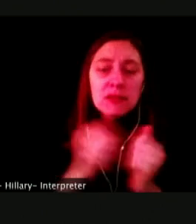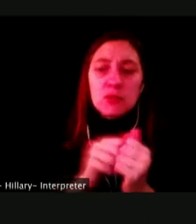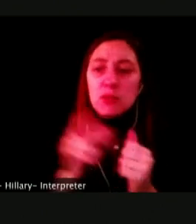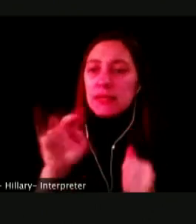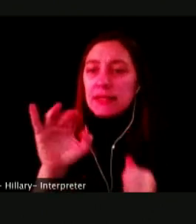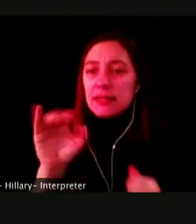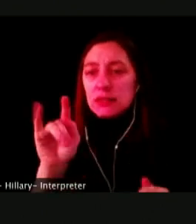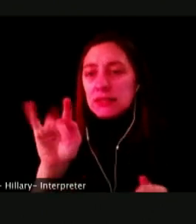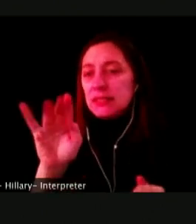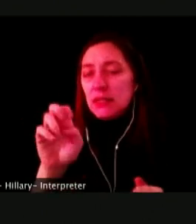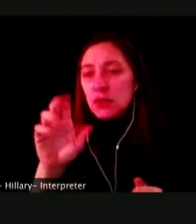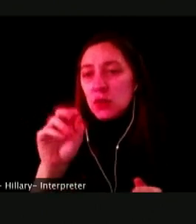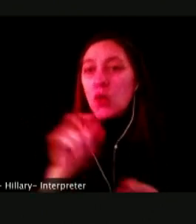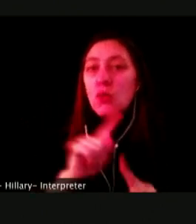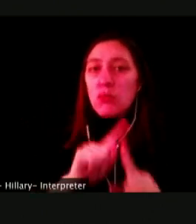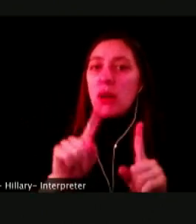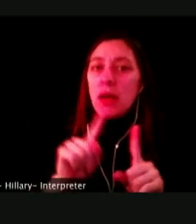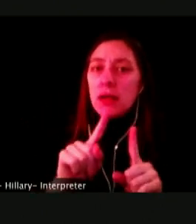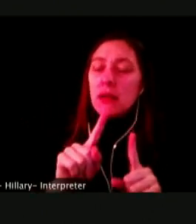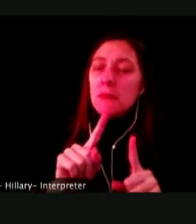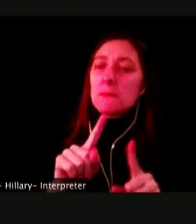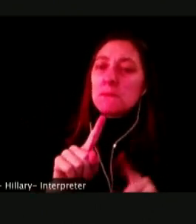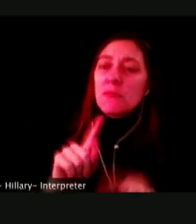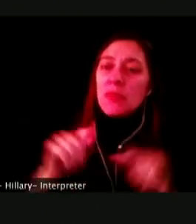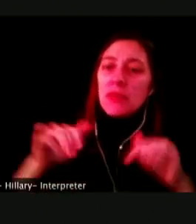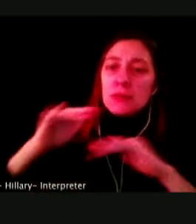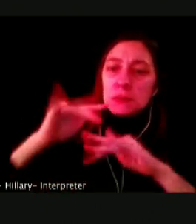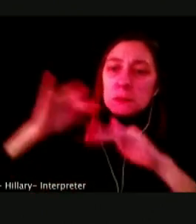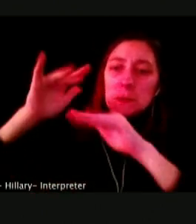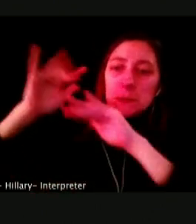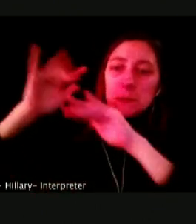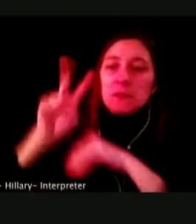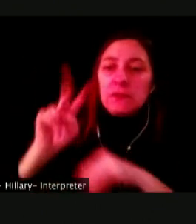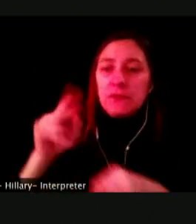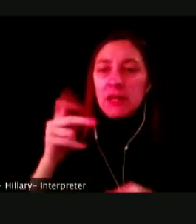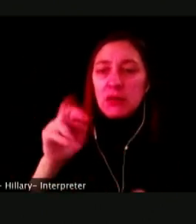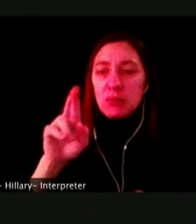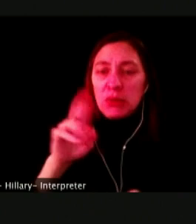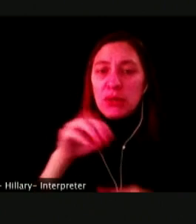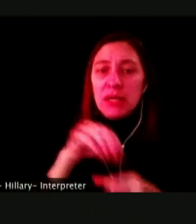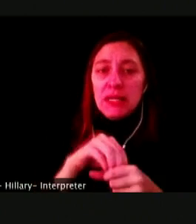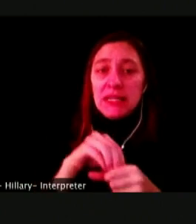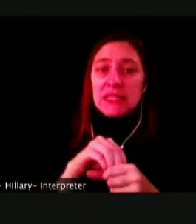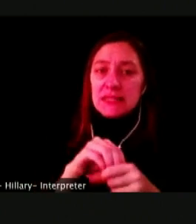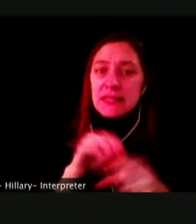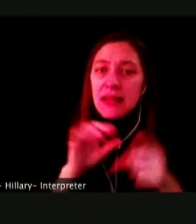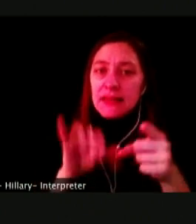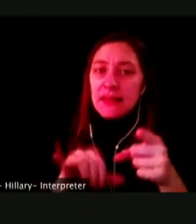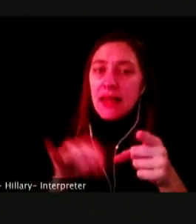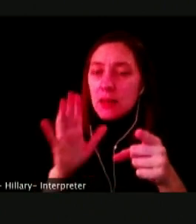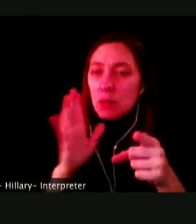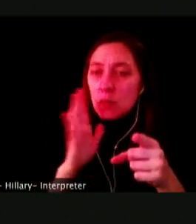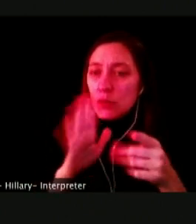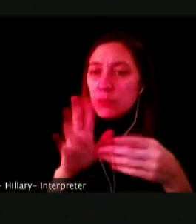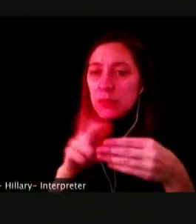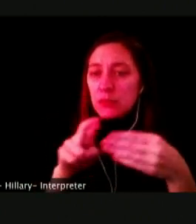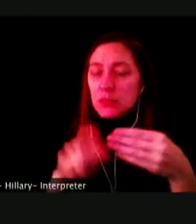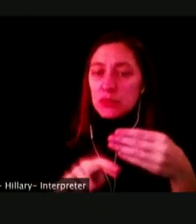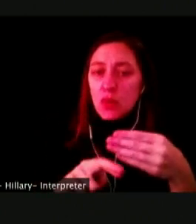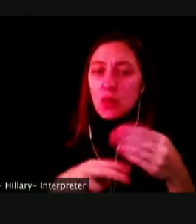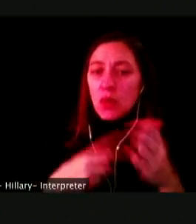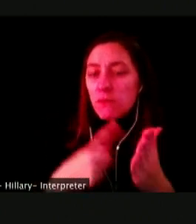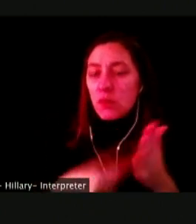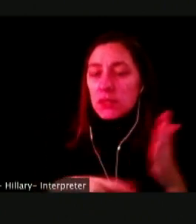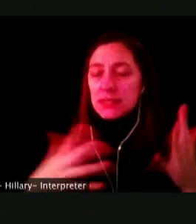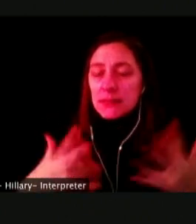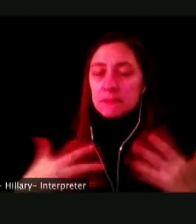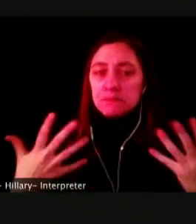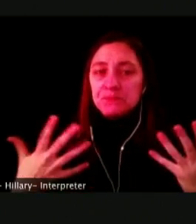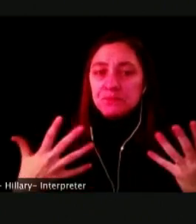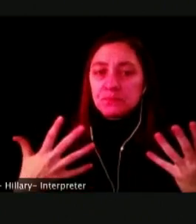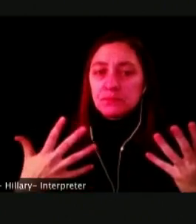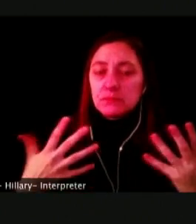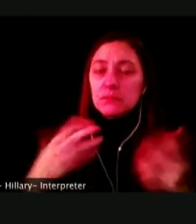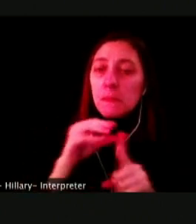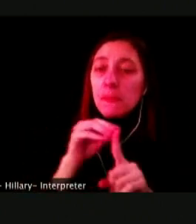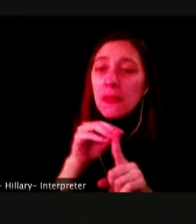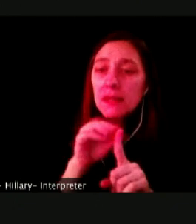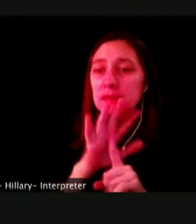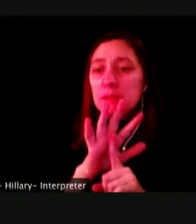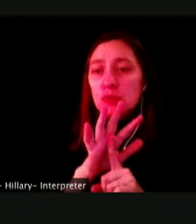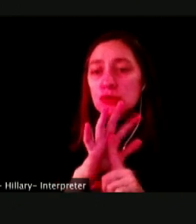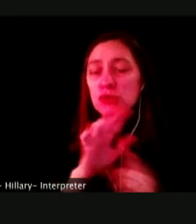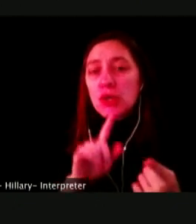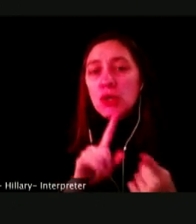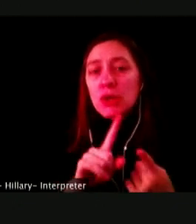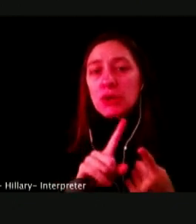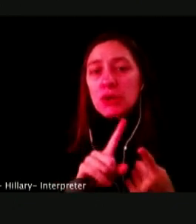THIS AFFECTS THESE LAKES INSIDE THAT WE SORT OF THE EXPOSURE TO THE VEHICLE ALONG.